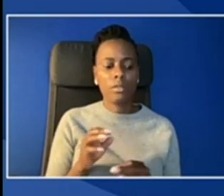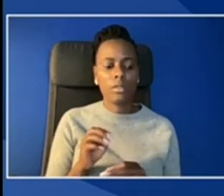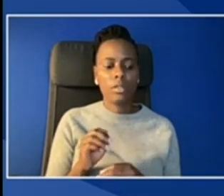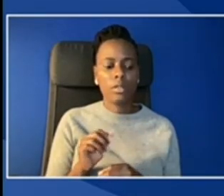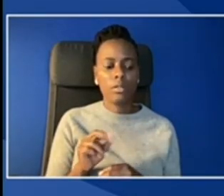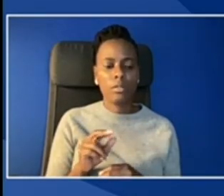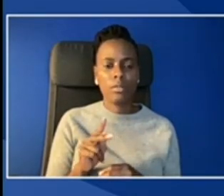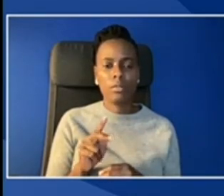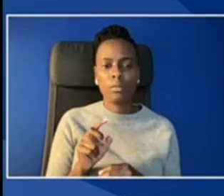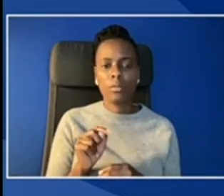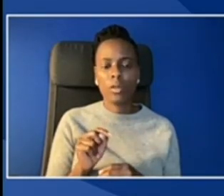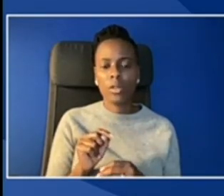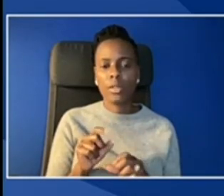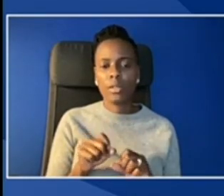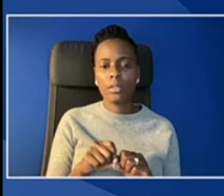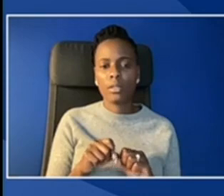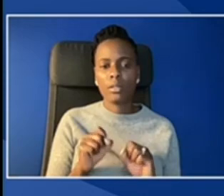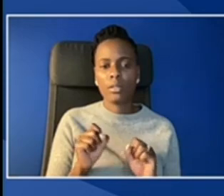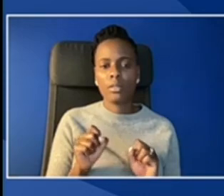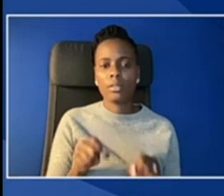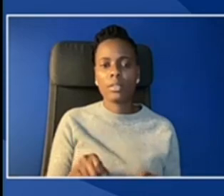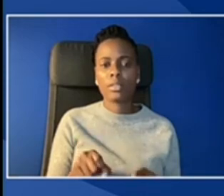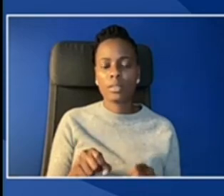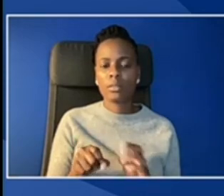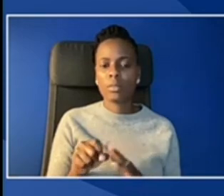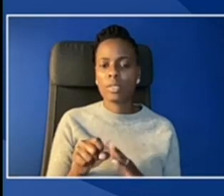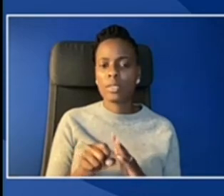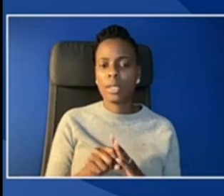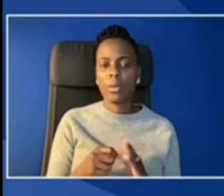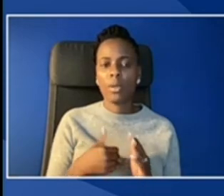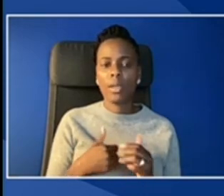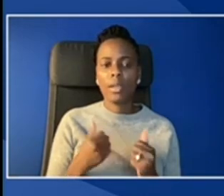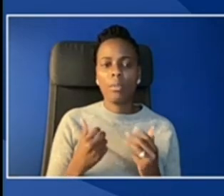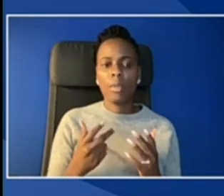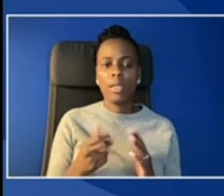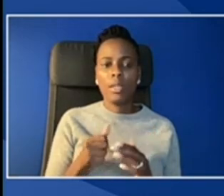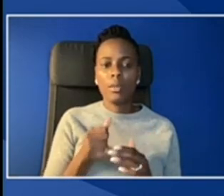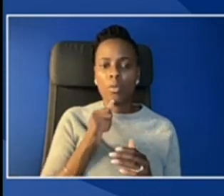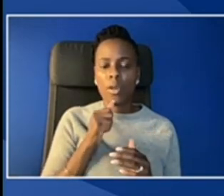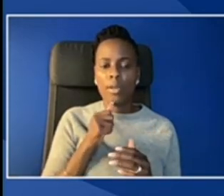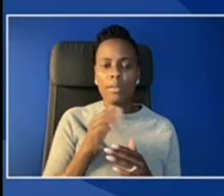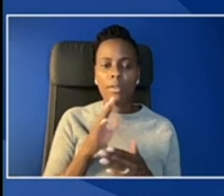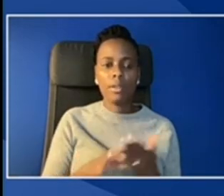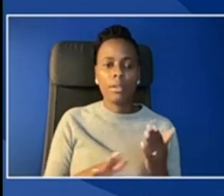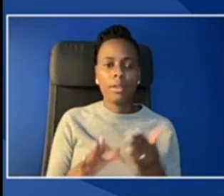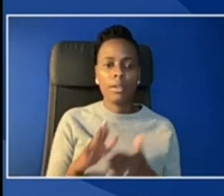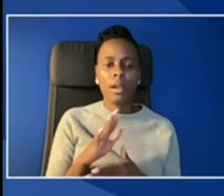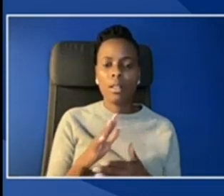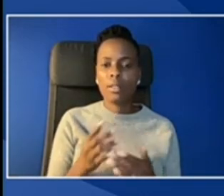of state, where we've had many private colleges come in and then close down, and